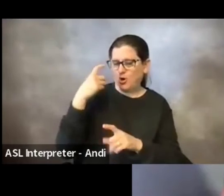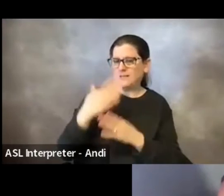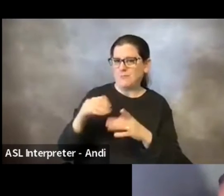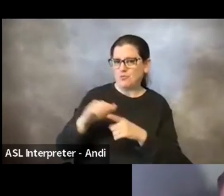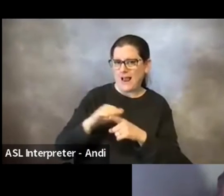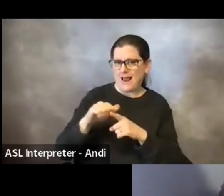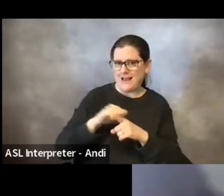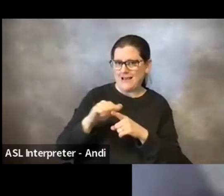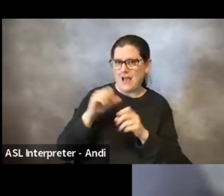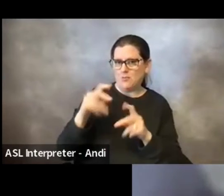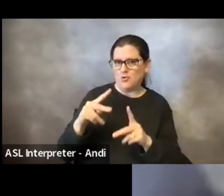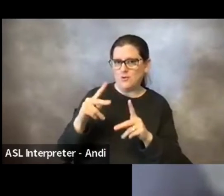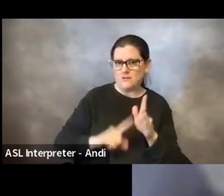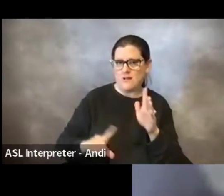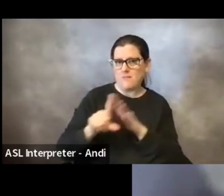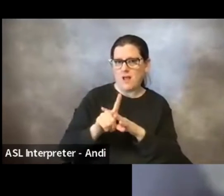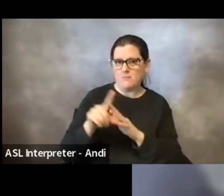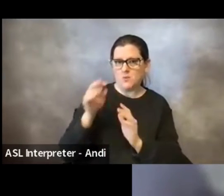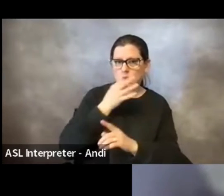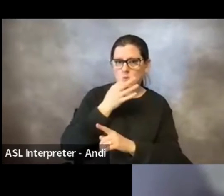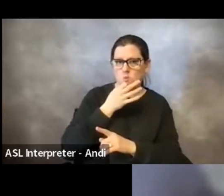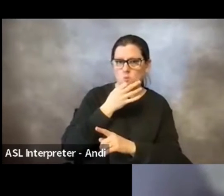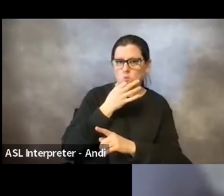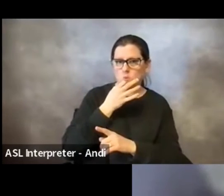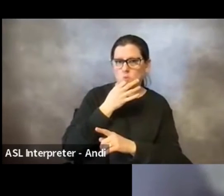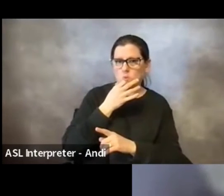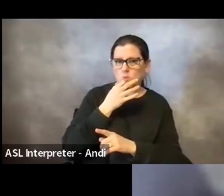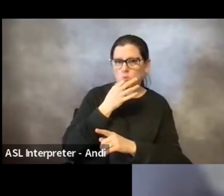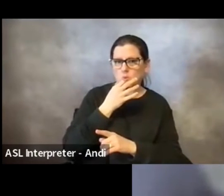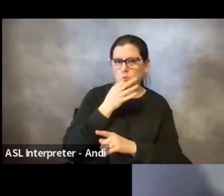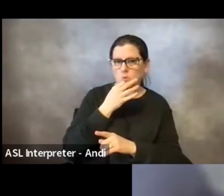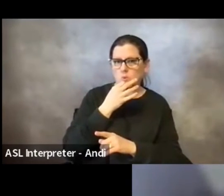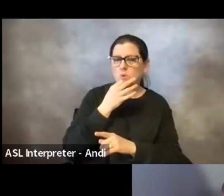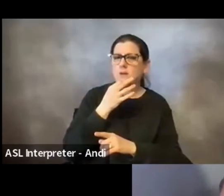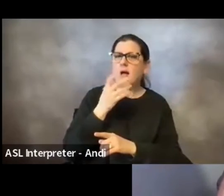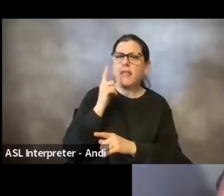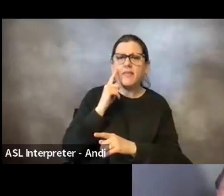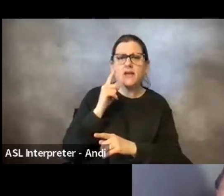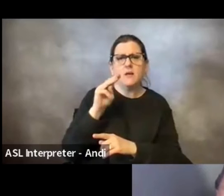up. I saw something Monique, I think this one is for you.